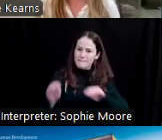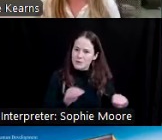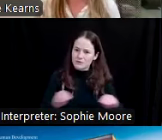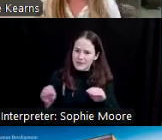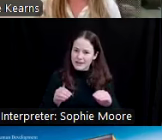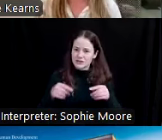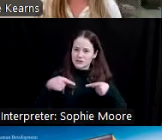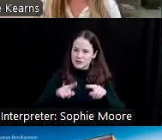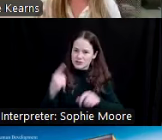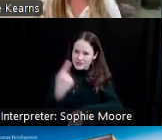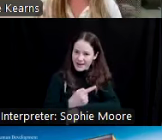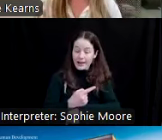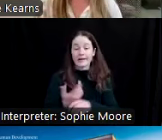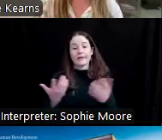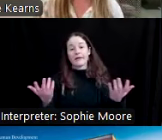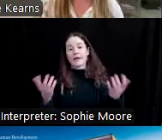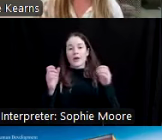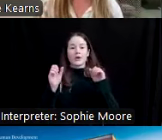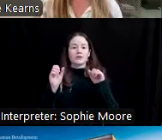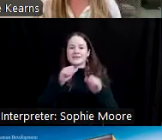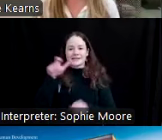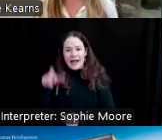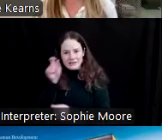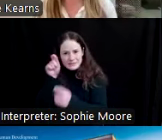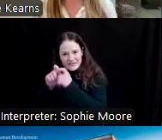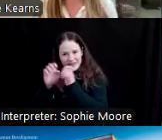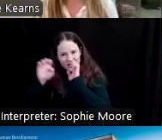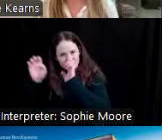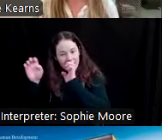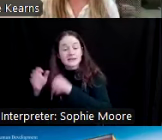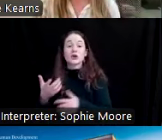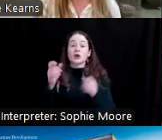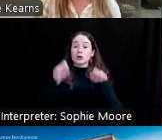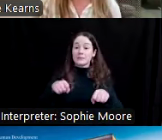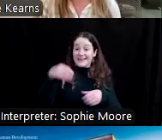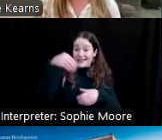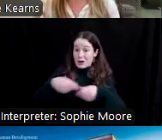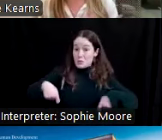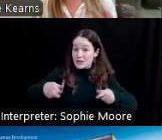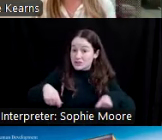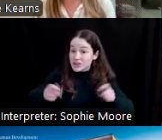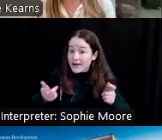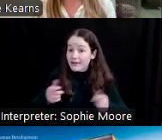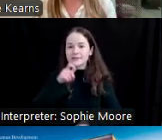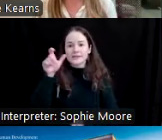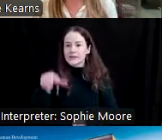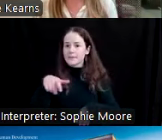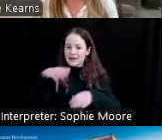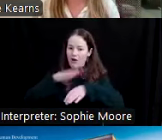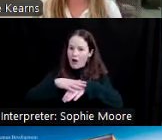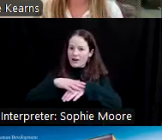even that can be um within a wheelchair as well. So, it doesn't necessarily mean being on feet to do movement. Take an